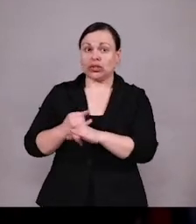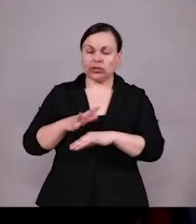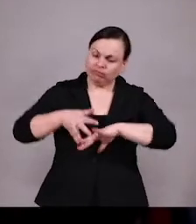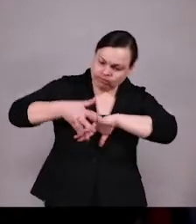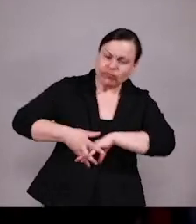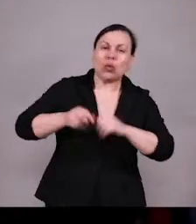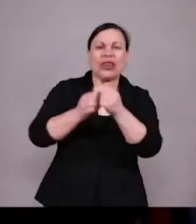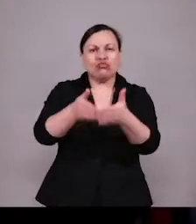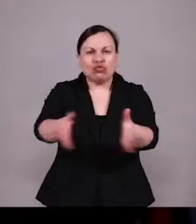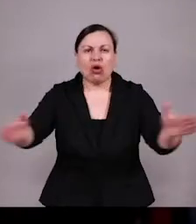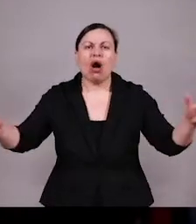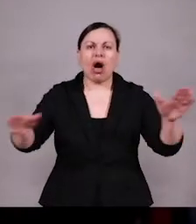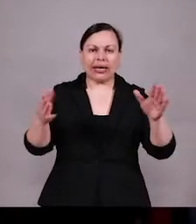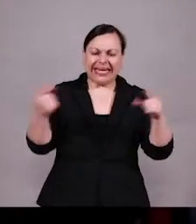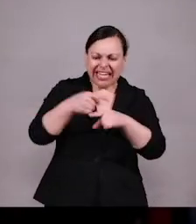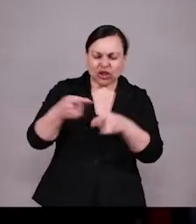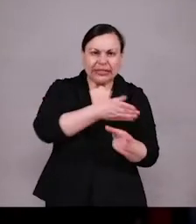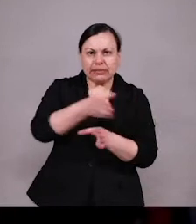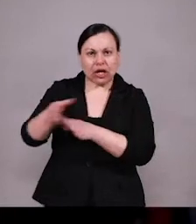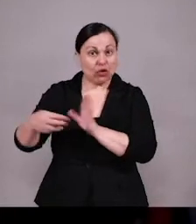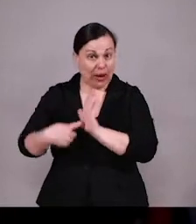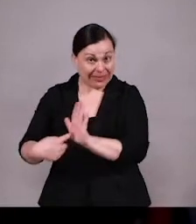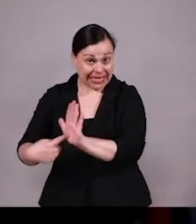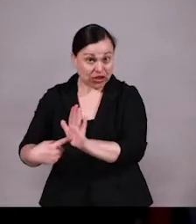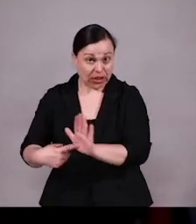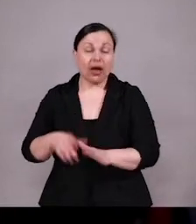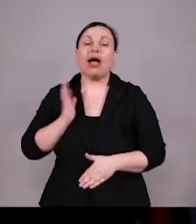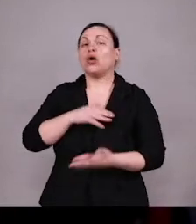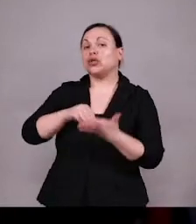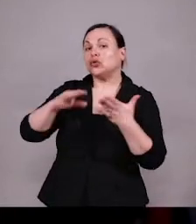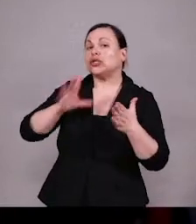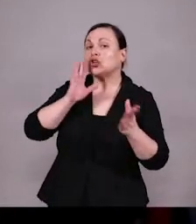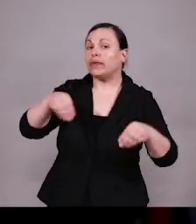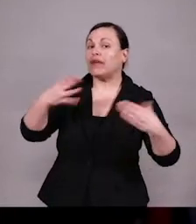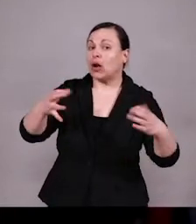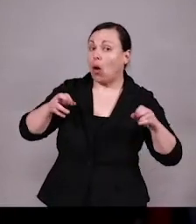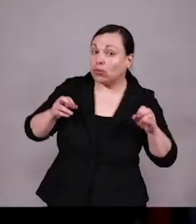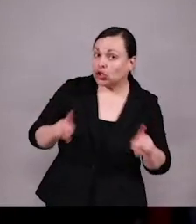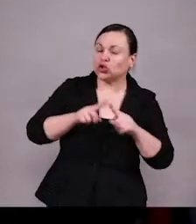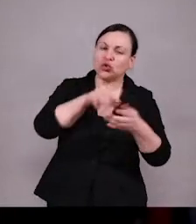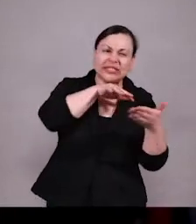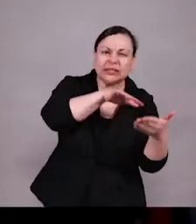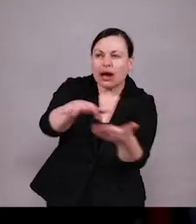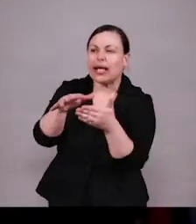broad interdisciplinary representation, our students are given the opportunity to study,